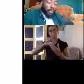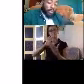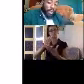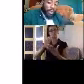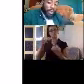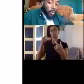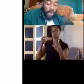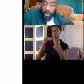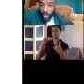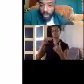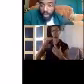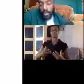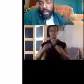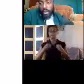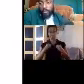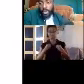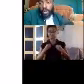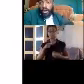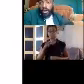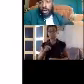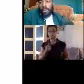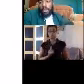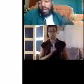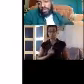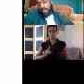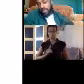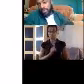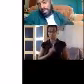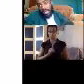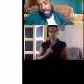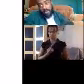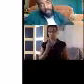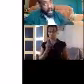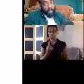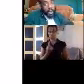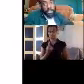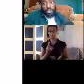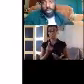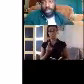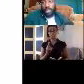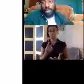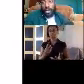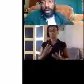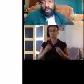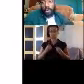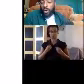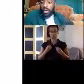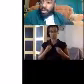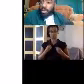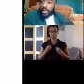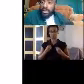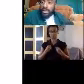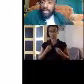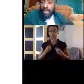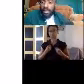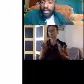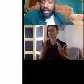being the only one there, the metrics of success are very much already in place, and that we're